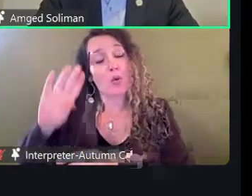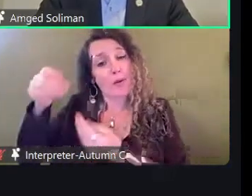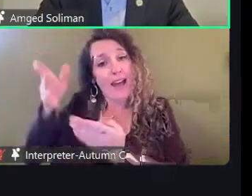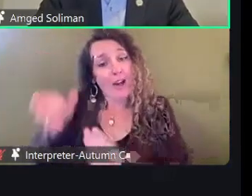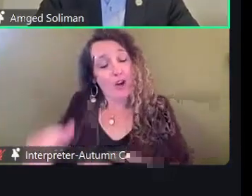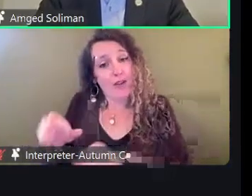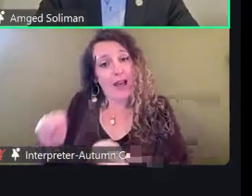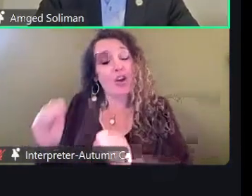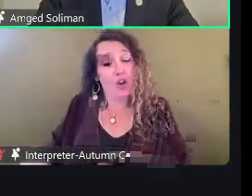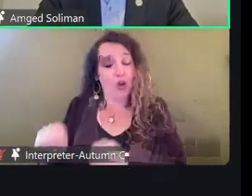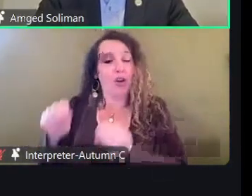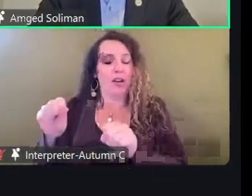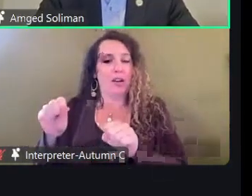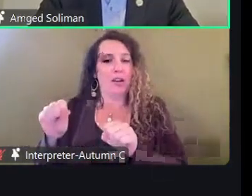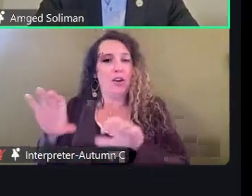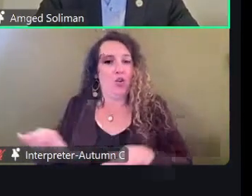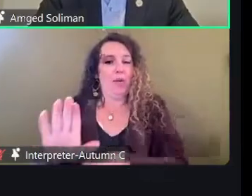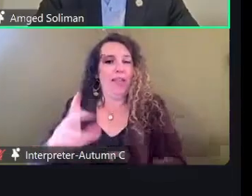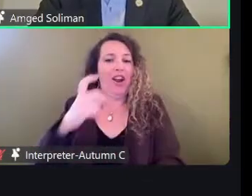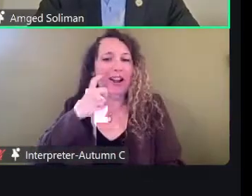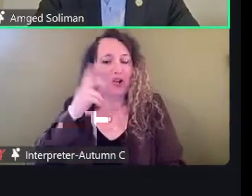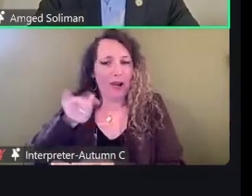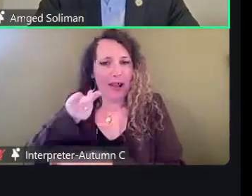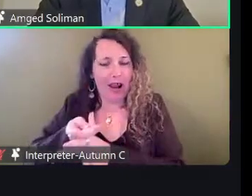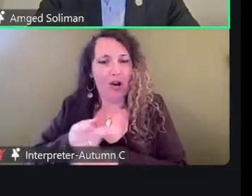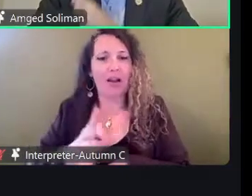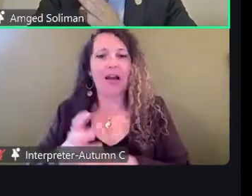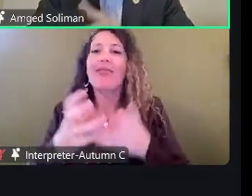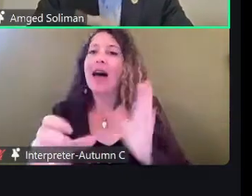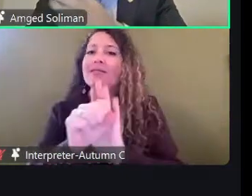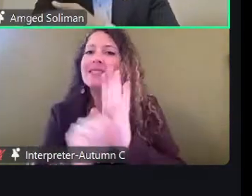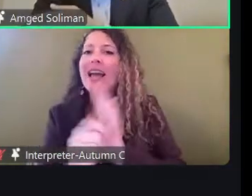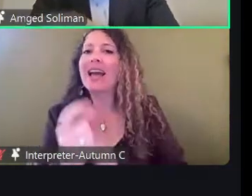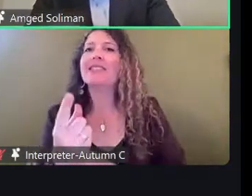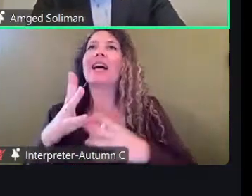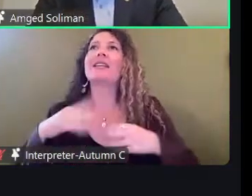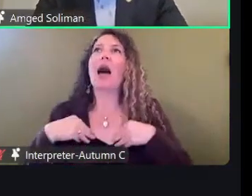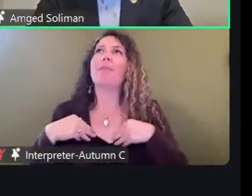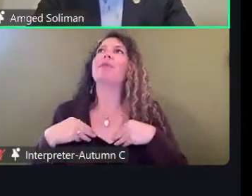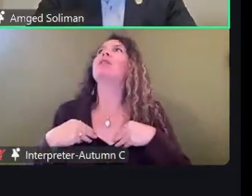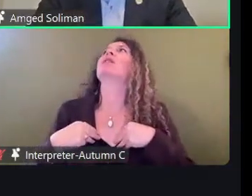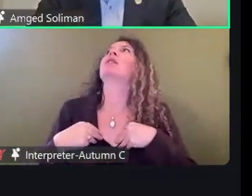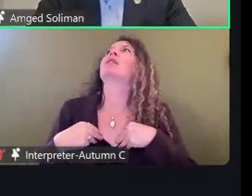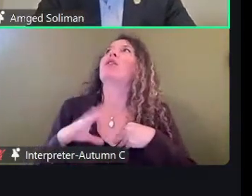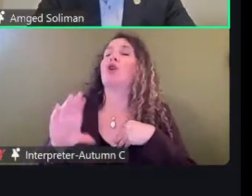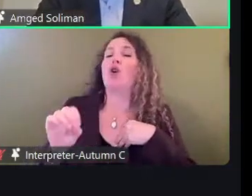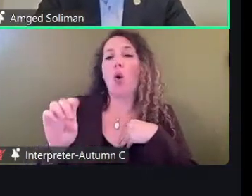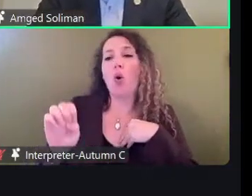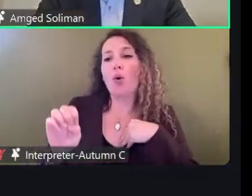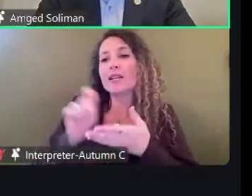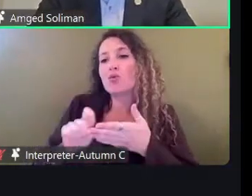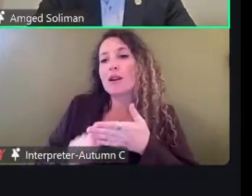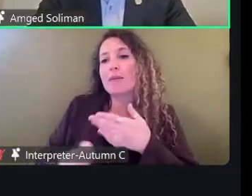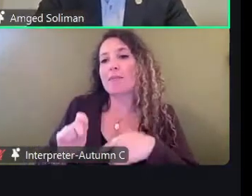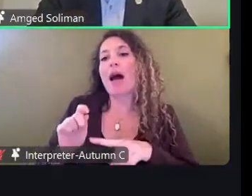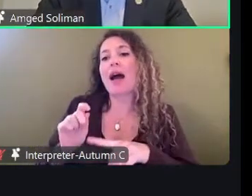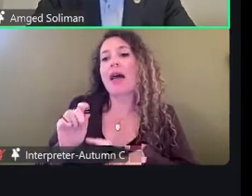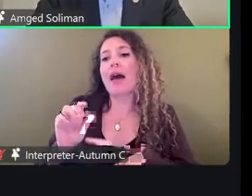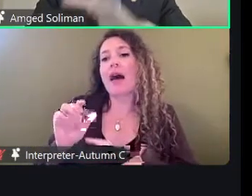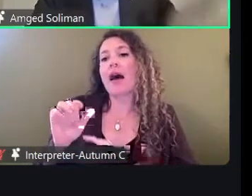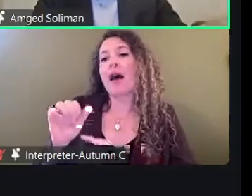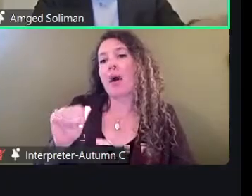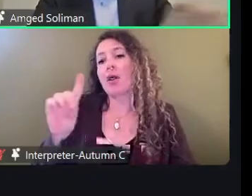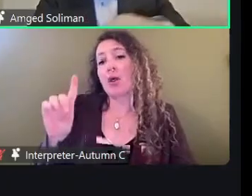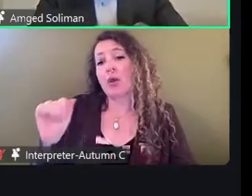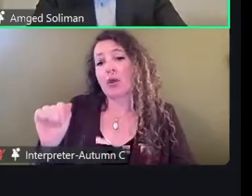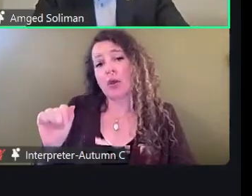Um, and a lot of states adopt the code as written by the American Dental Association into their own